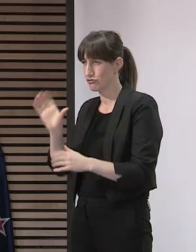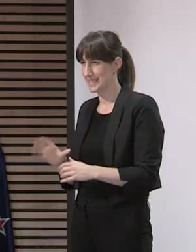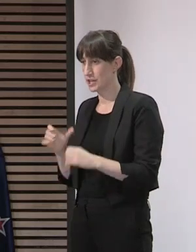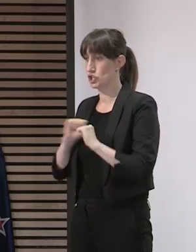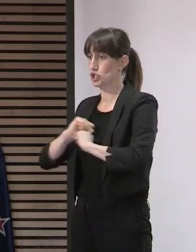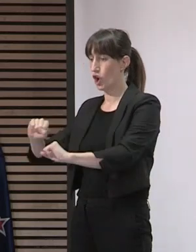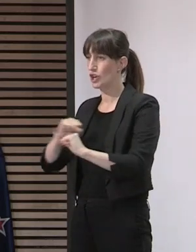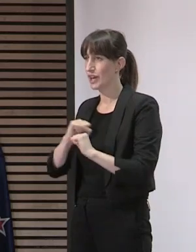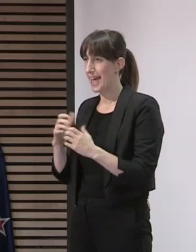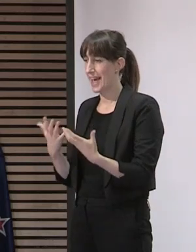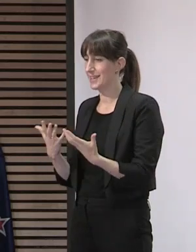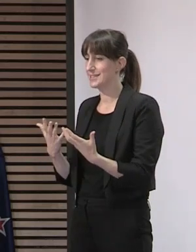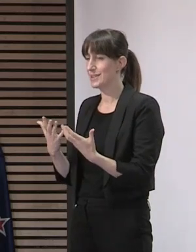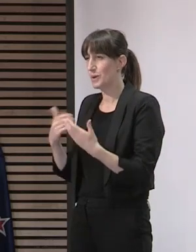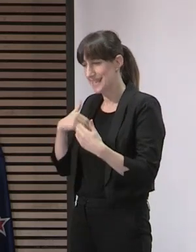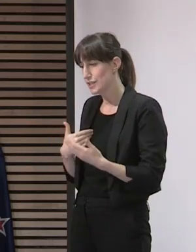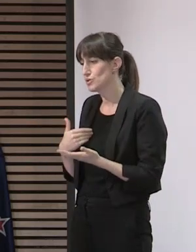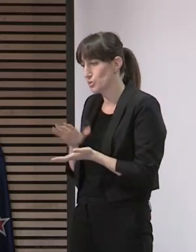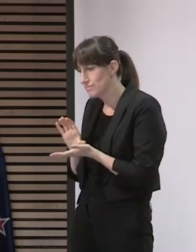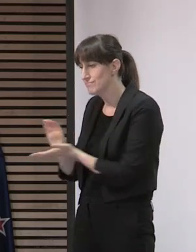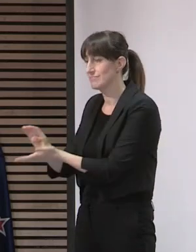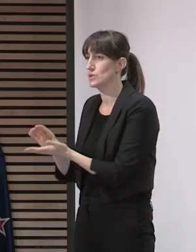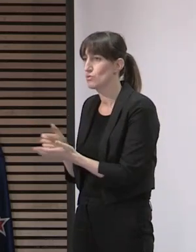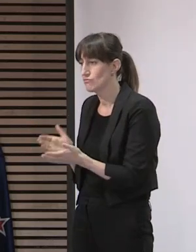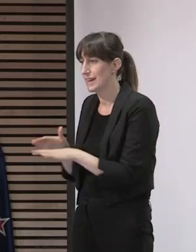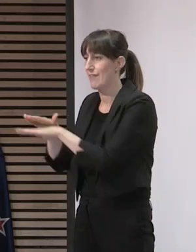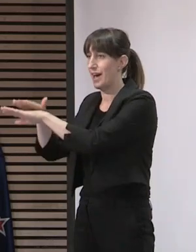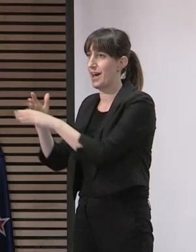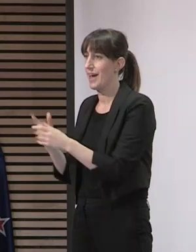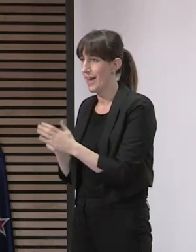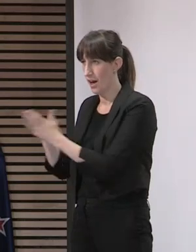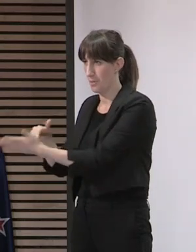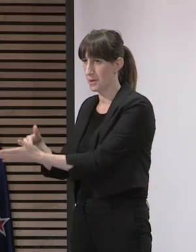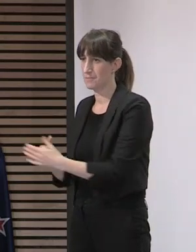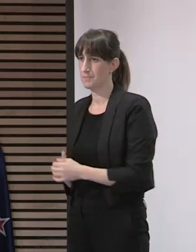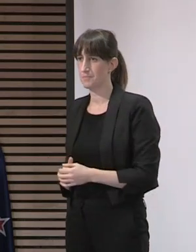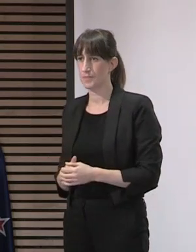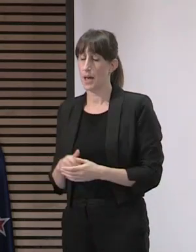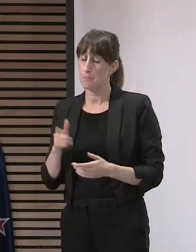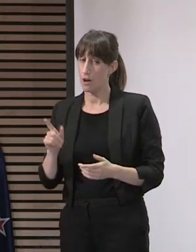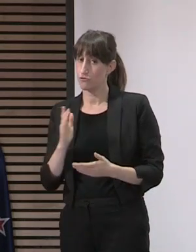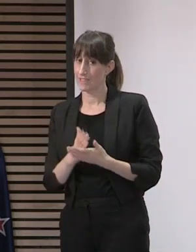this when there's been a large-scale shock to our system. I think it's time we consider the longer-term